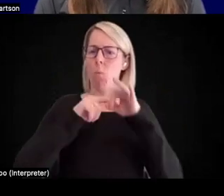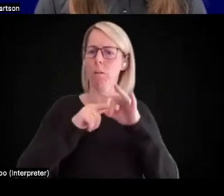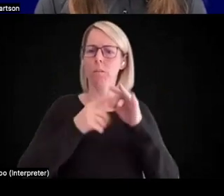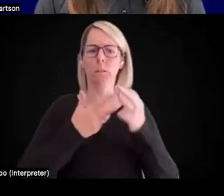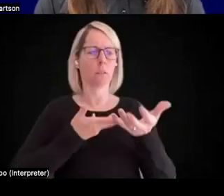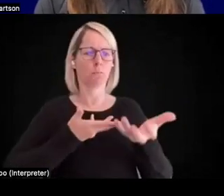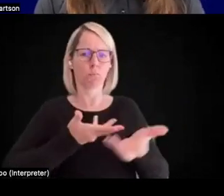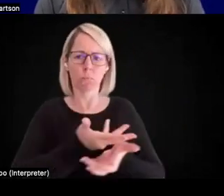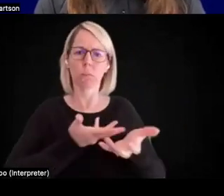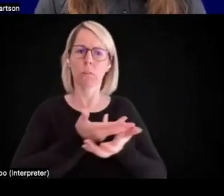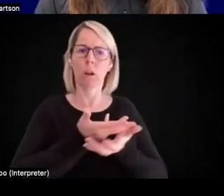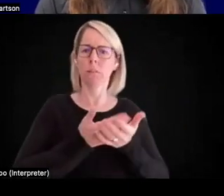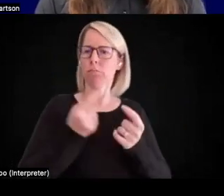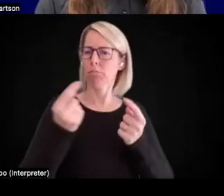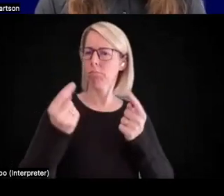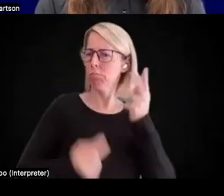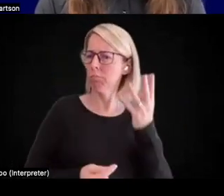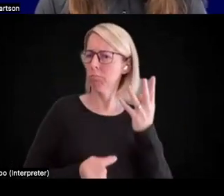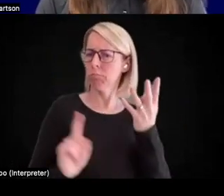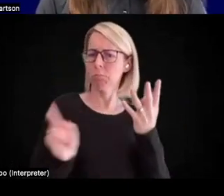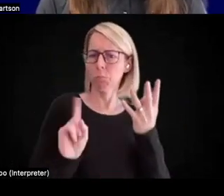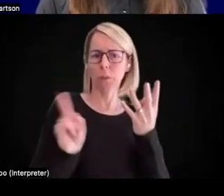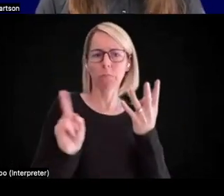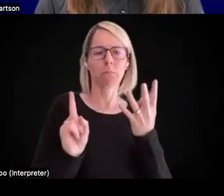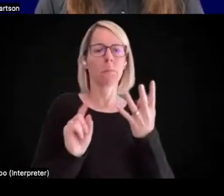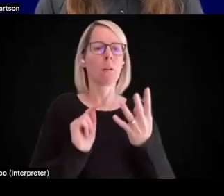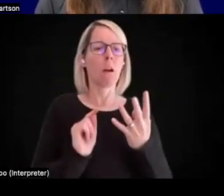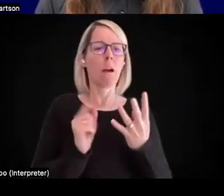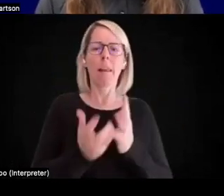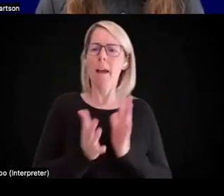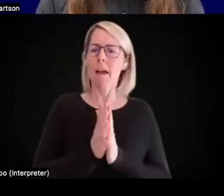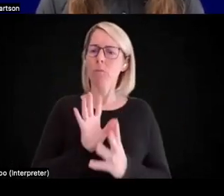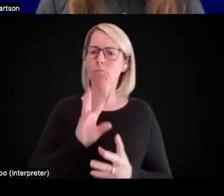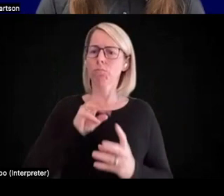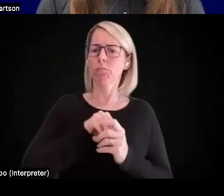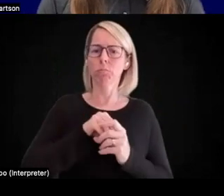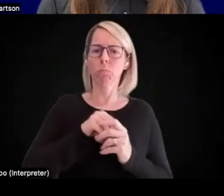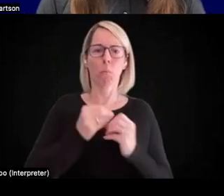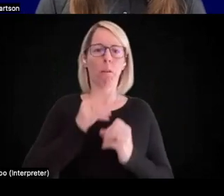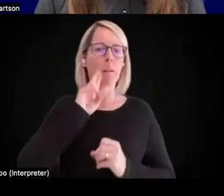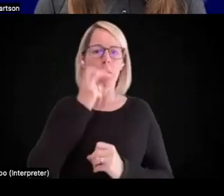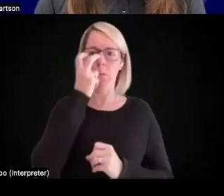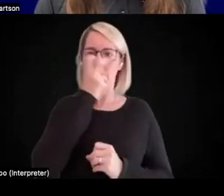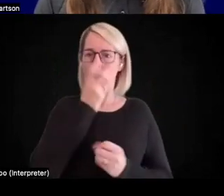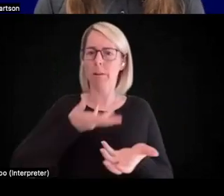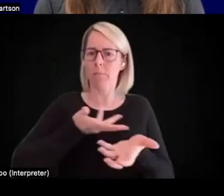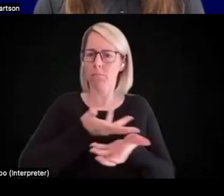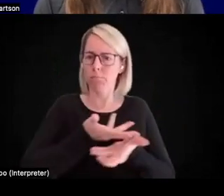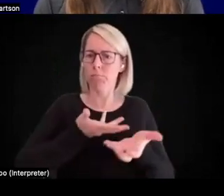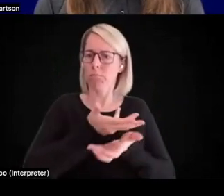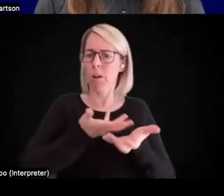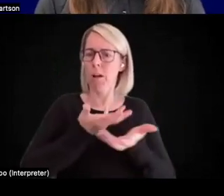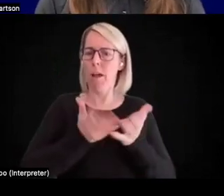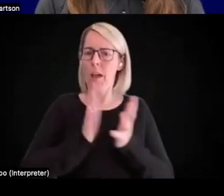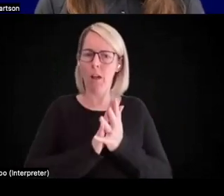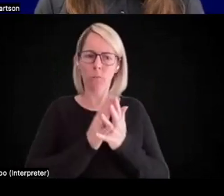and how you incorporate these into deafblind interactions. We will look at something called